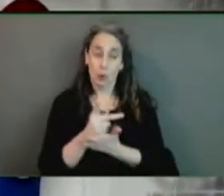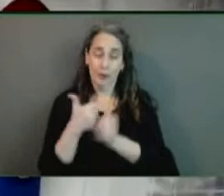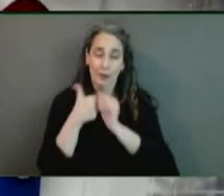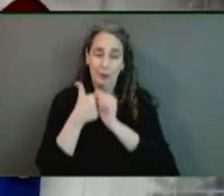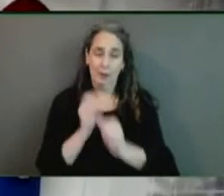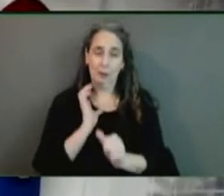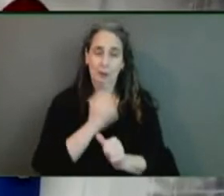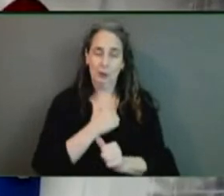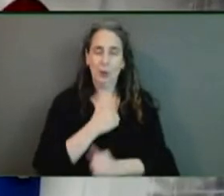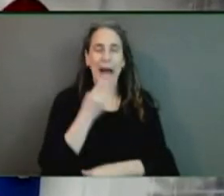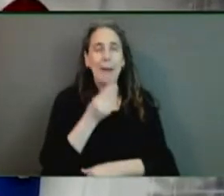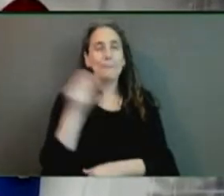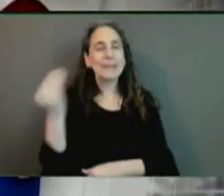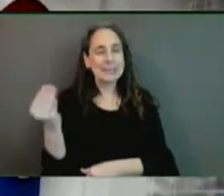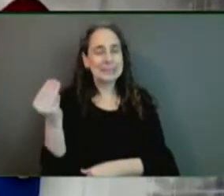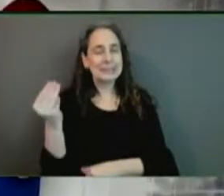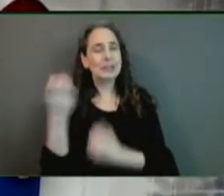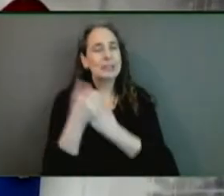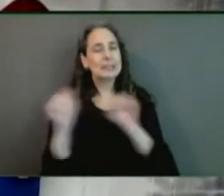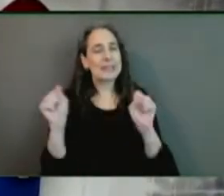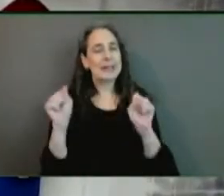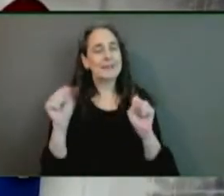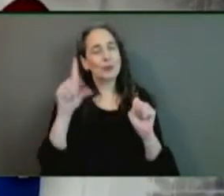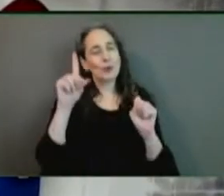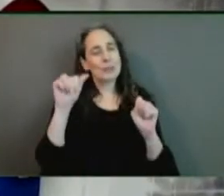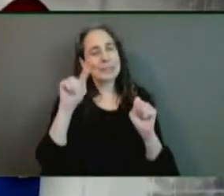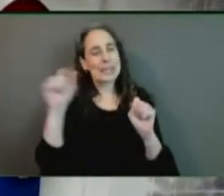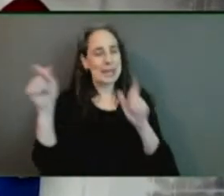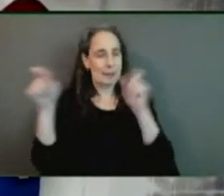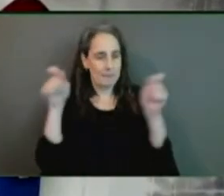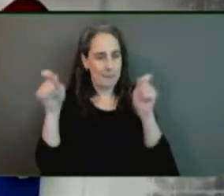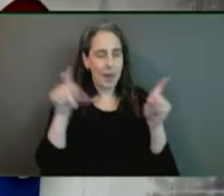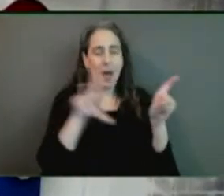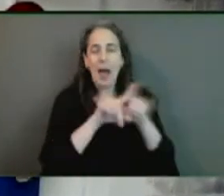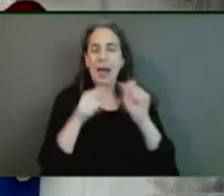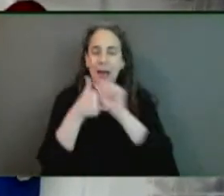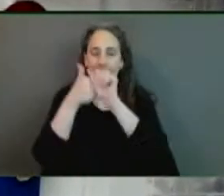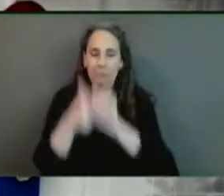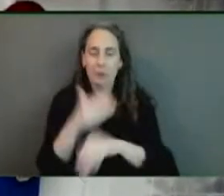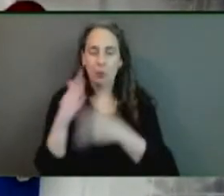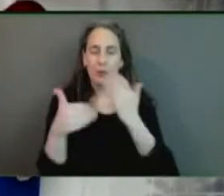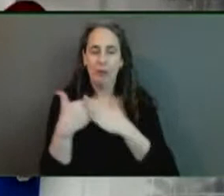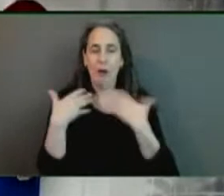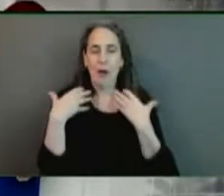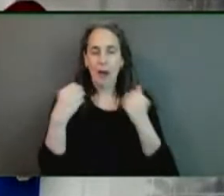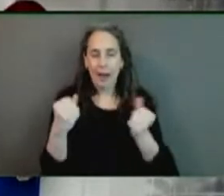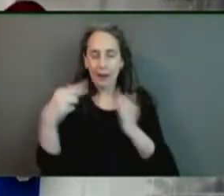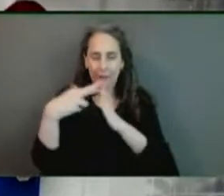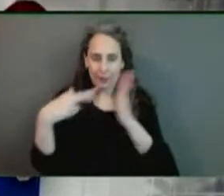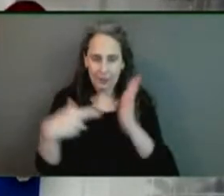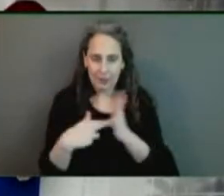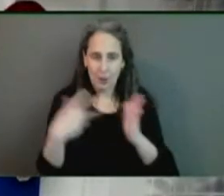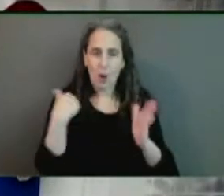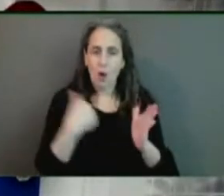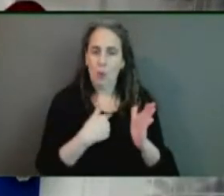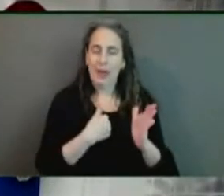particular that is approved according to our material safety data management sheets. And are